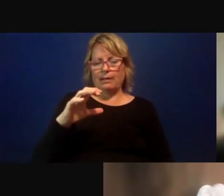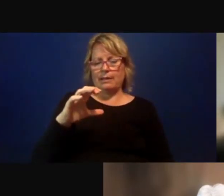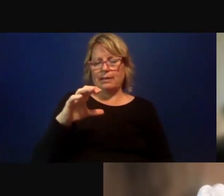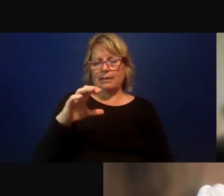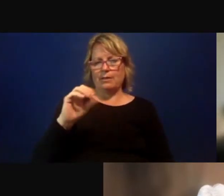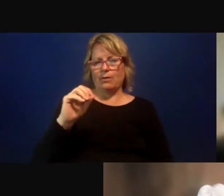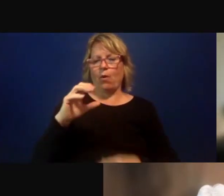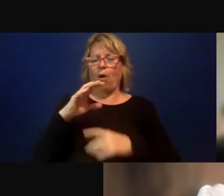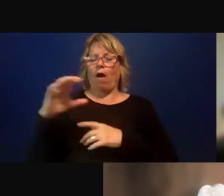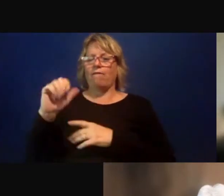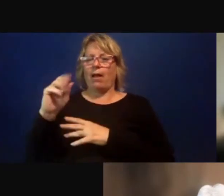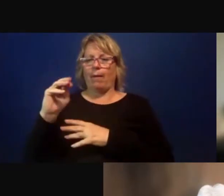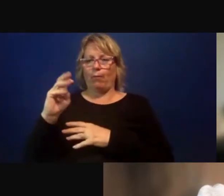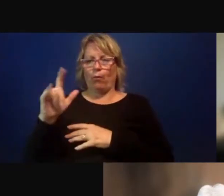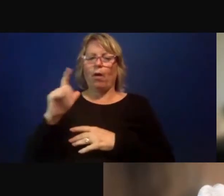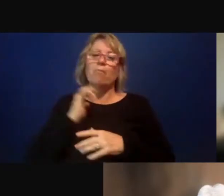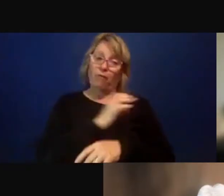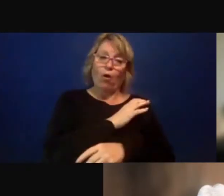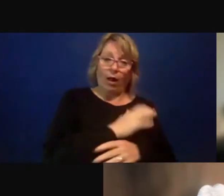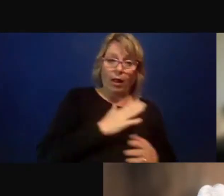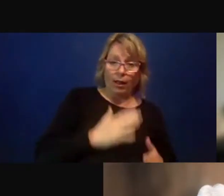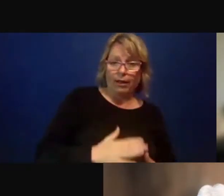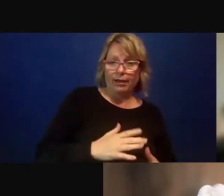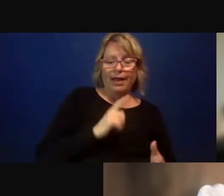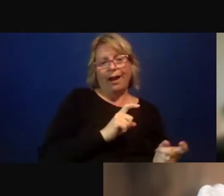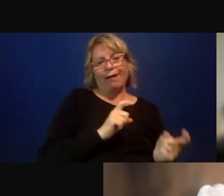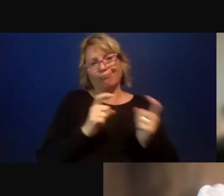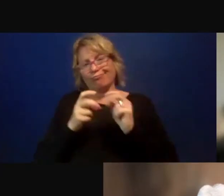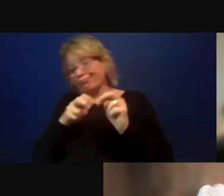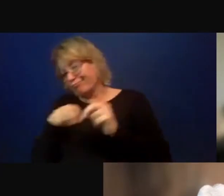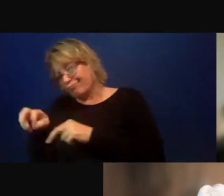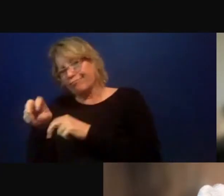I used to be a clinician and I kinda turned to the dark side and started dealing with technology